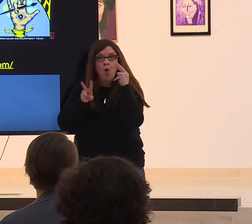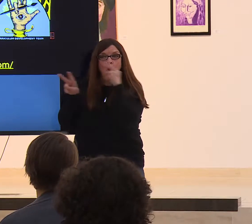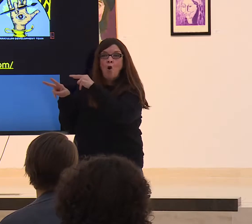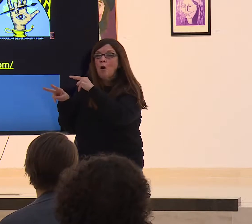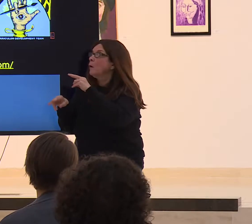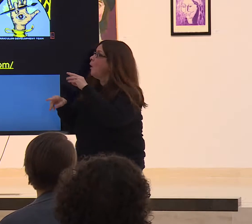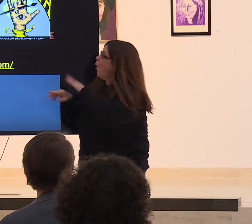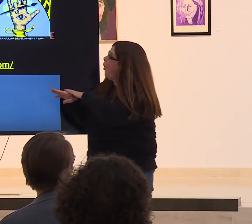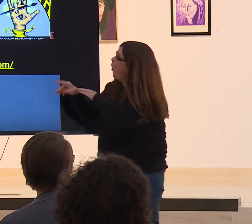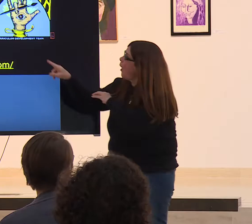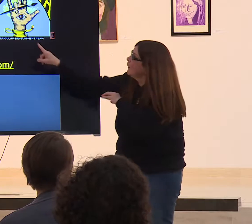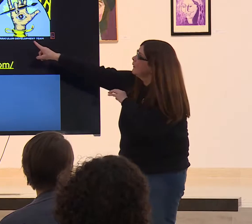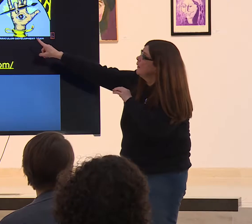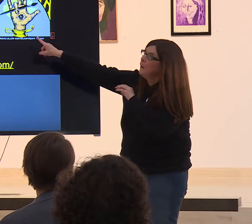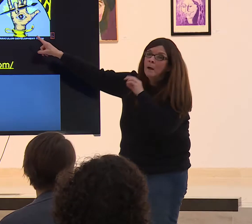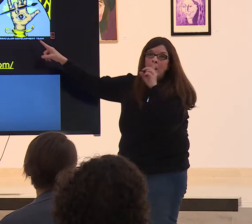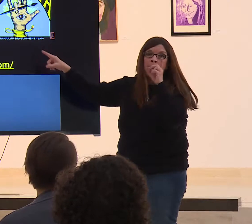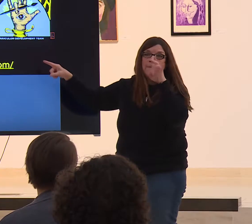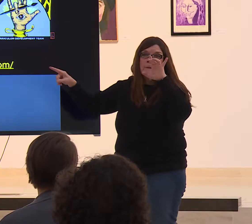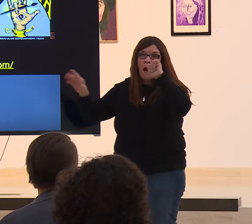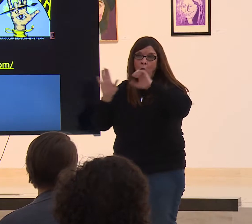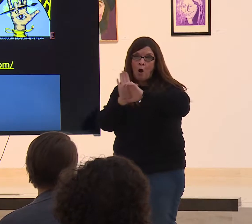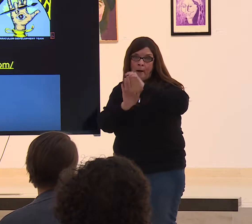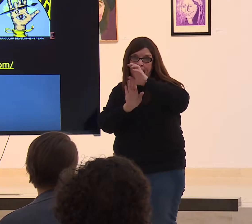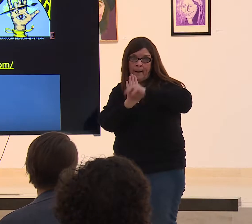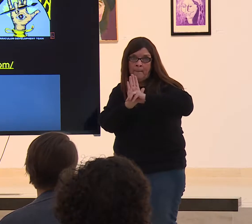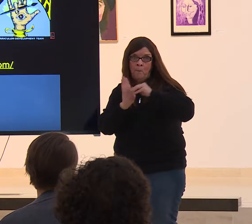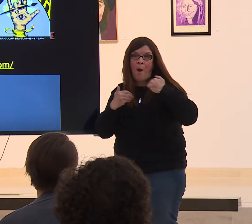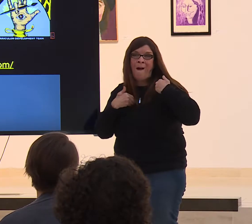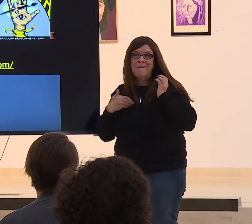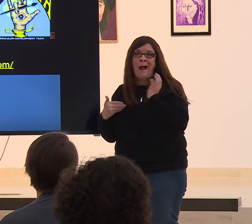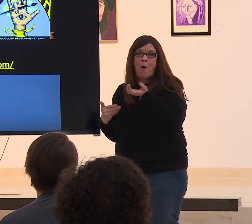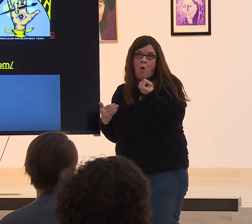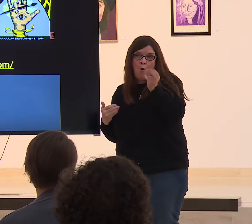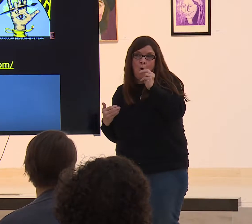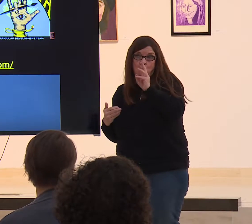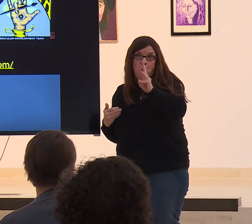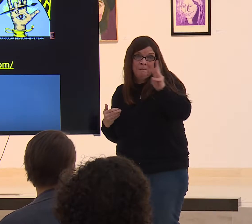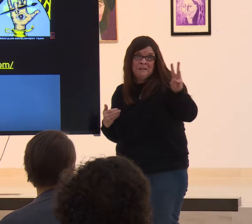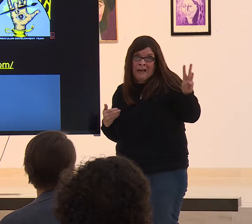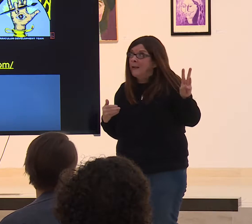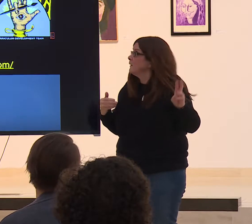So if you would like to know any more information, you can go to this web site.